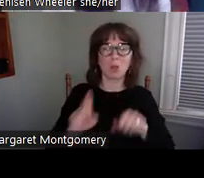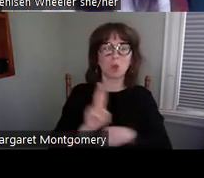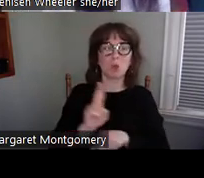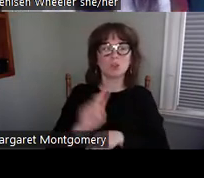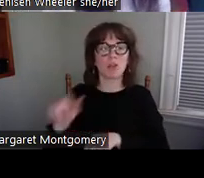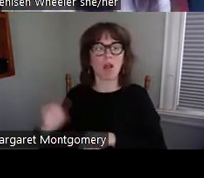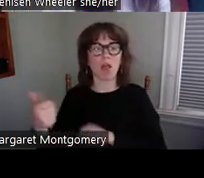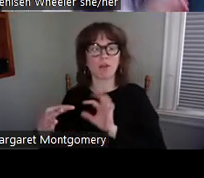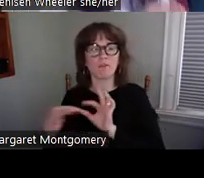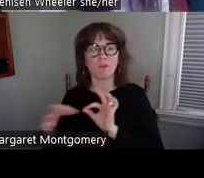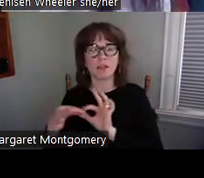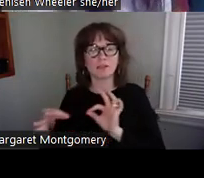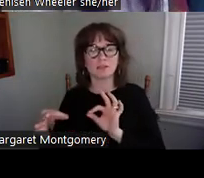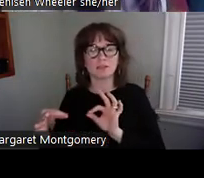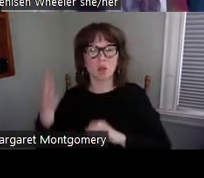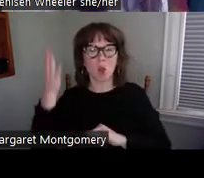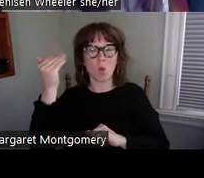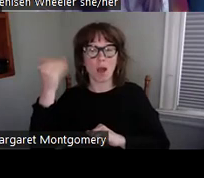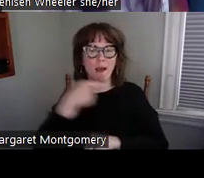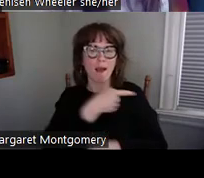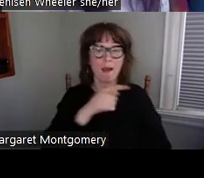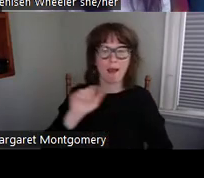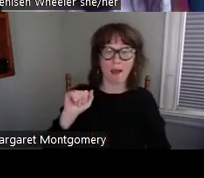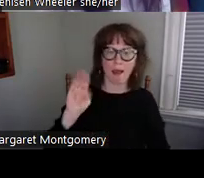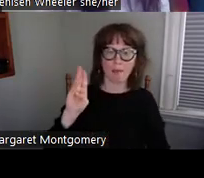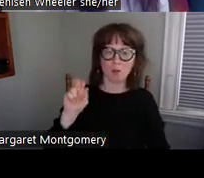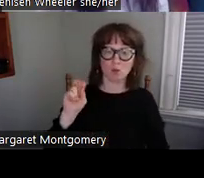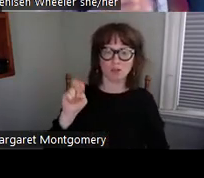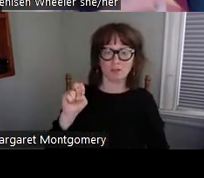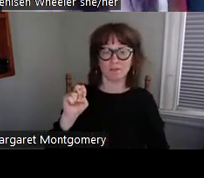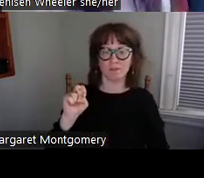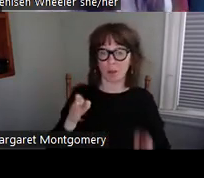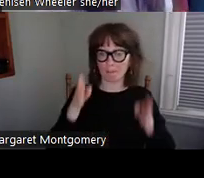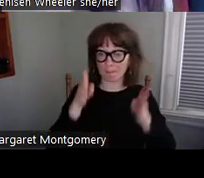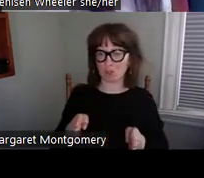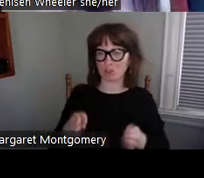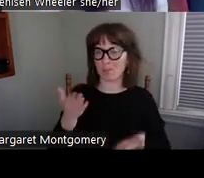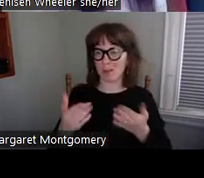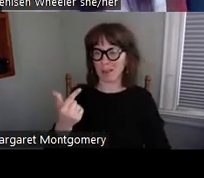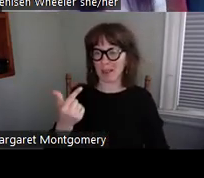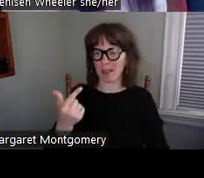person, my gas, like them and make it seem like the survivor is the one blaming me because